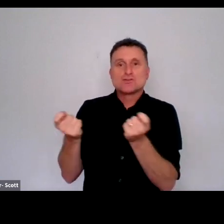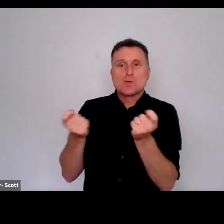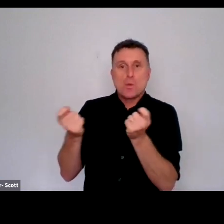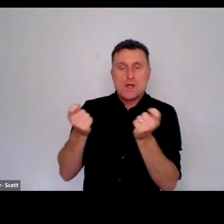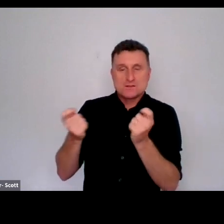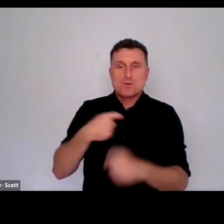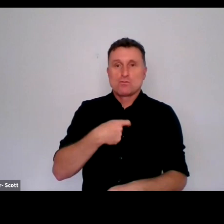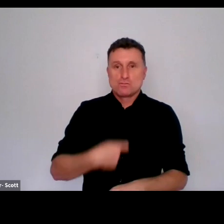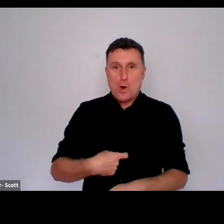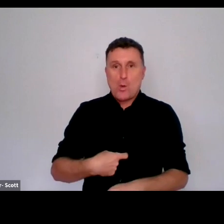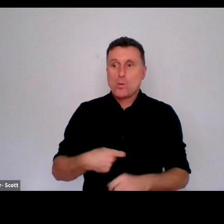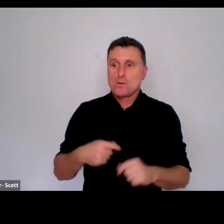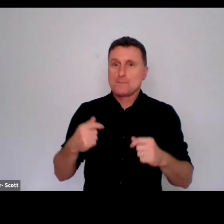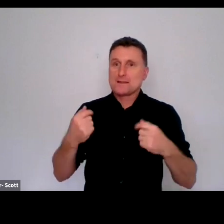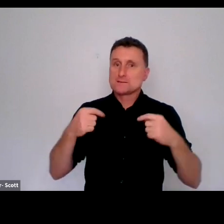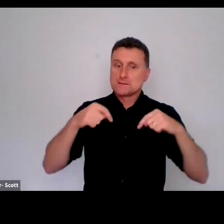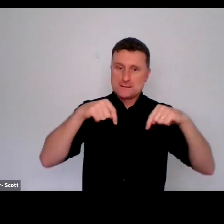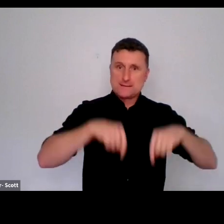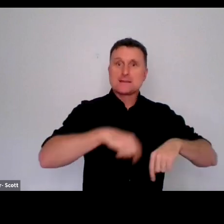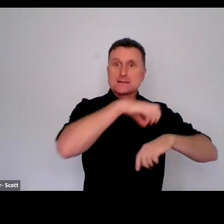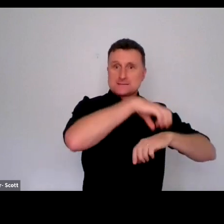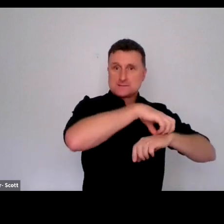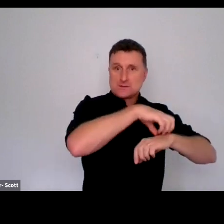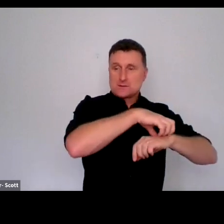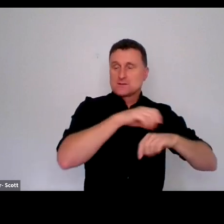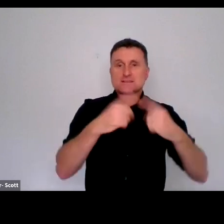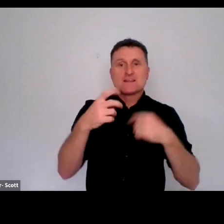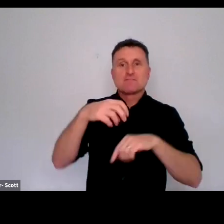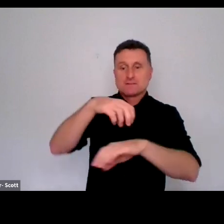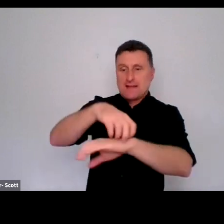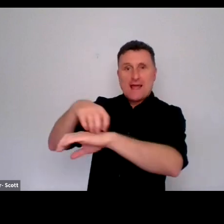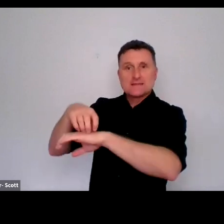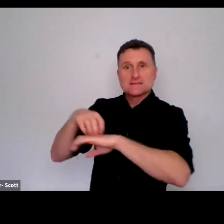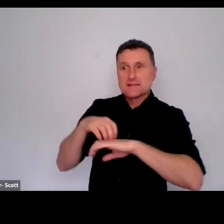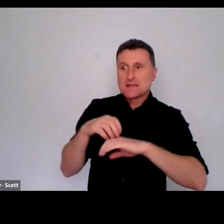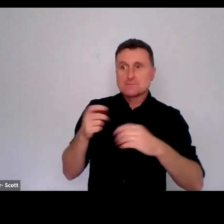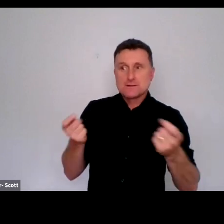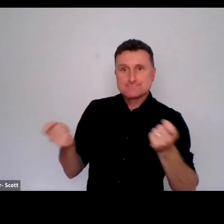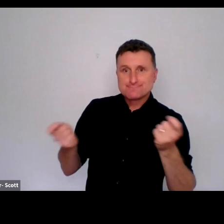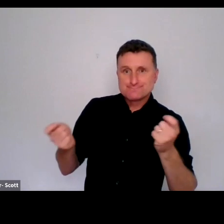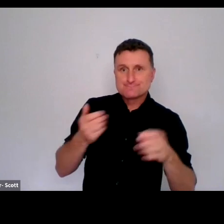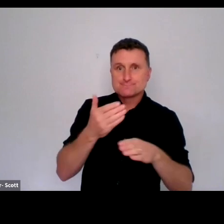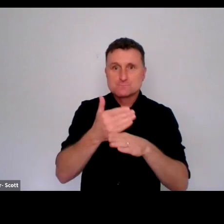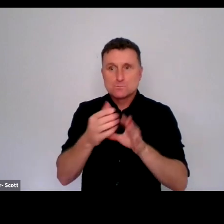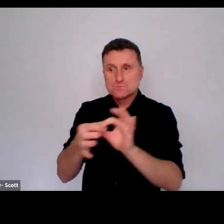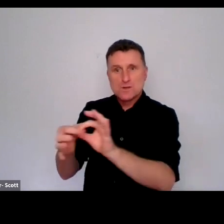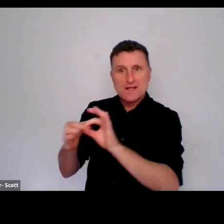We know and you know, that agencies like education, employment, health, transport, housing